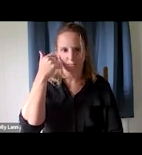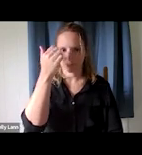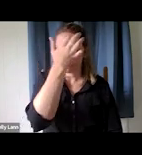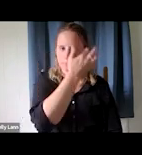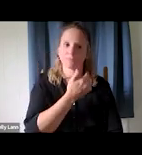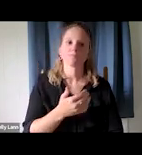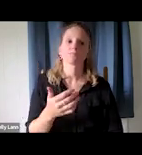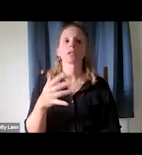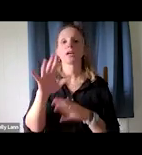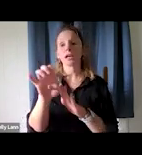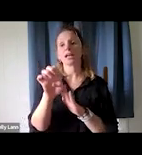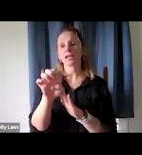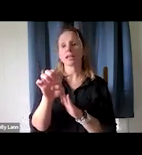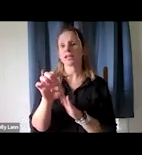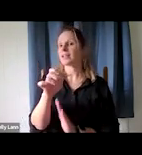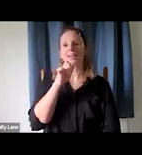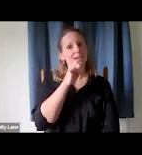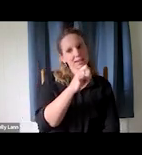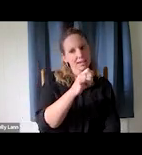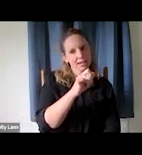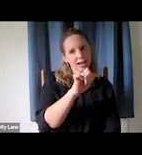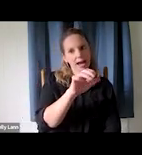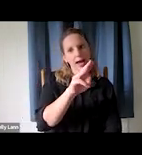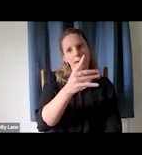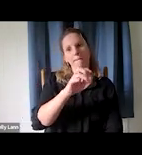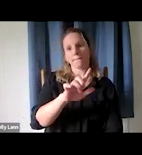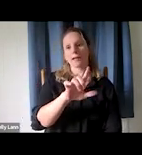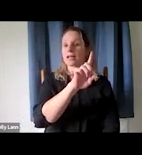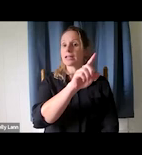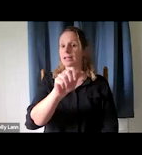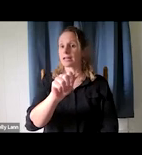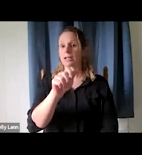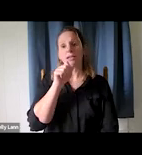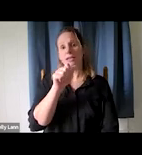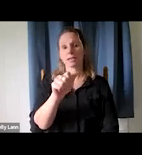And examples of when it's not material, DA&A is not material when the claimant